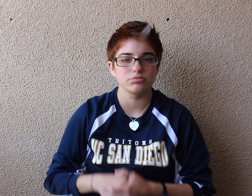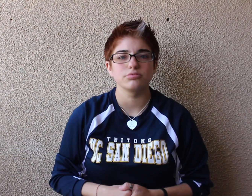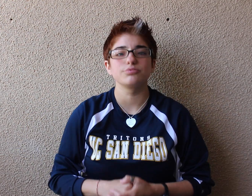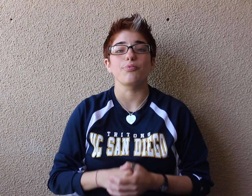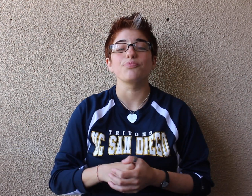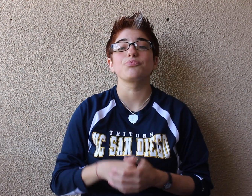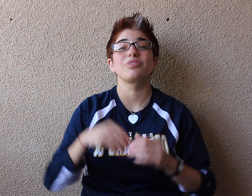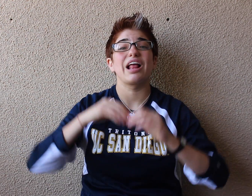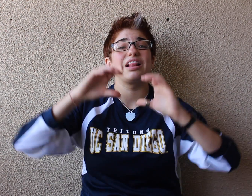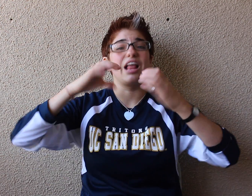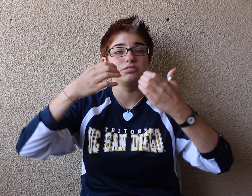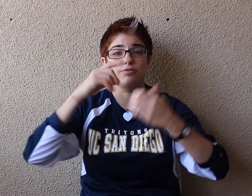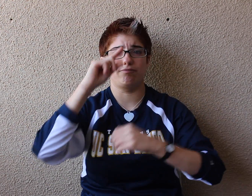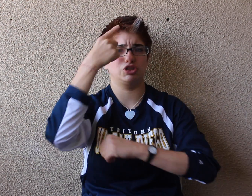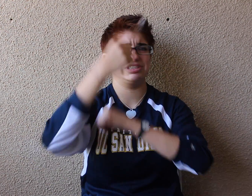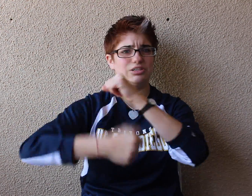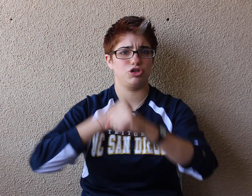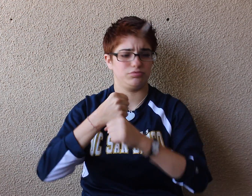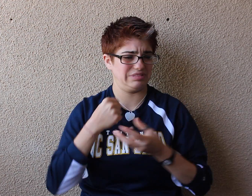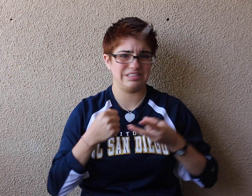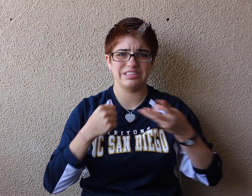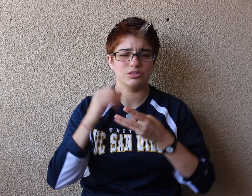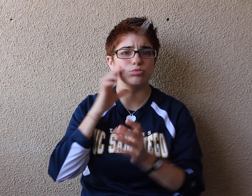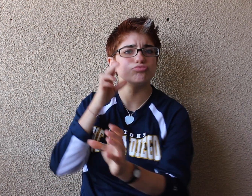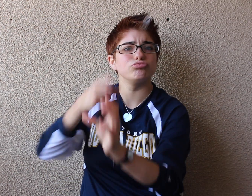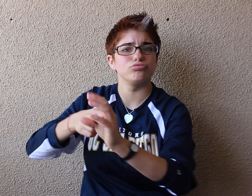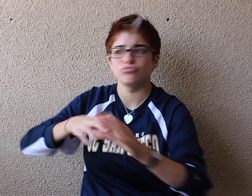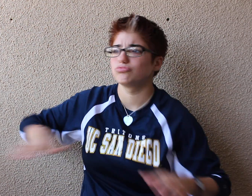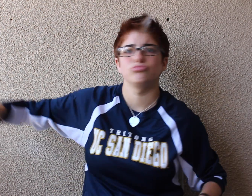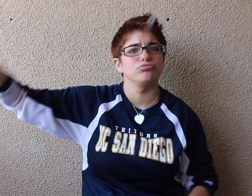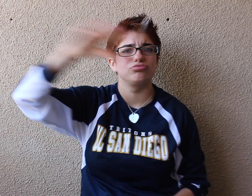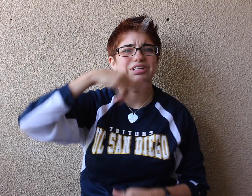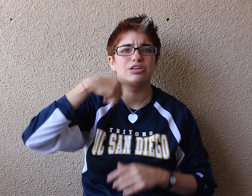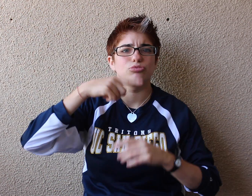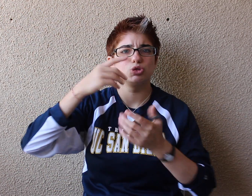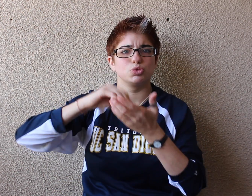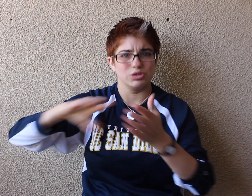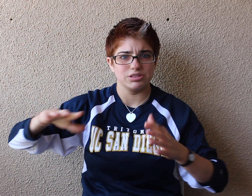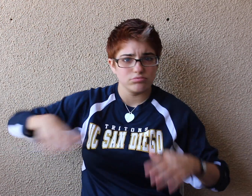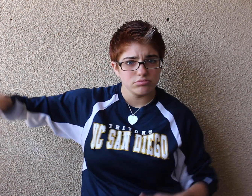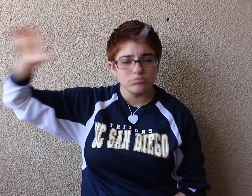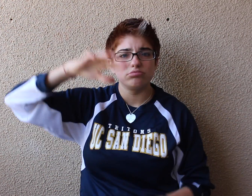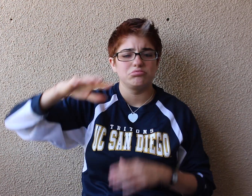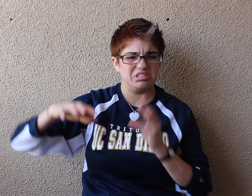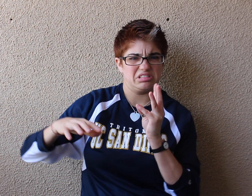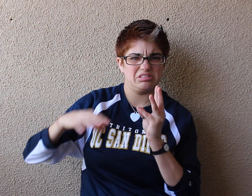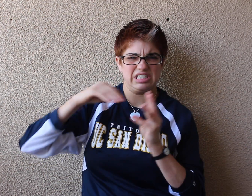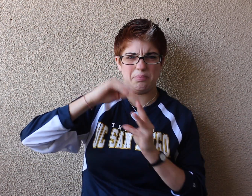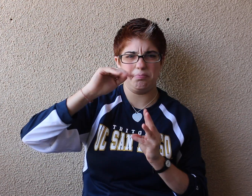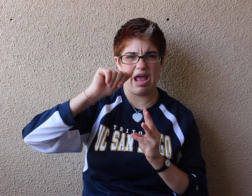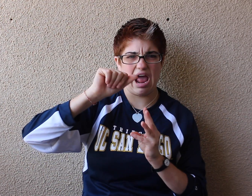During the first year classes at UCSD, 6 of the MA-ASL students will join the rest of our hearing cohort members.